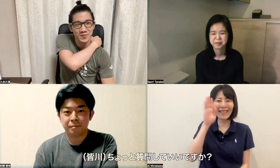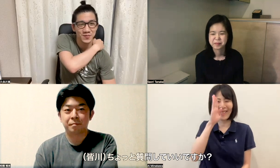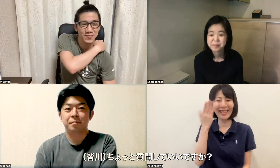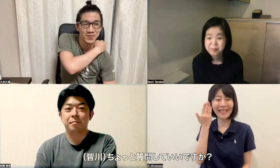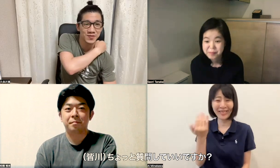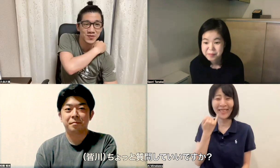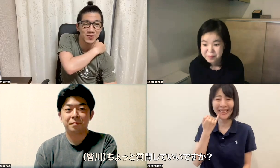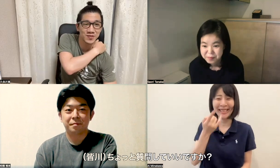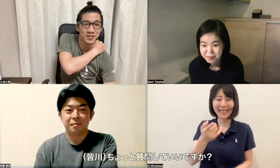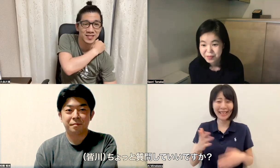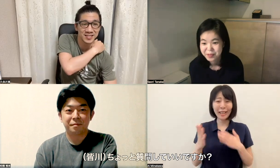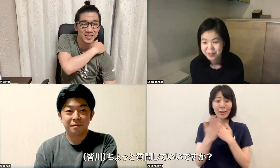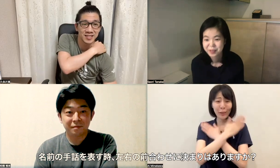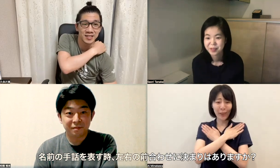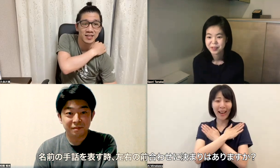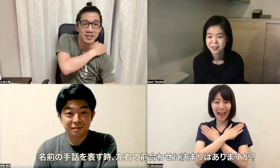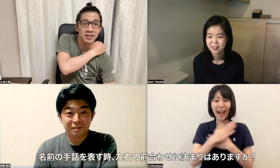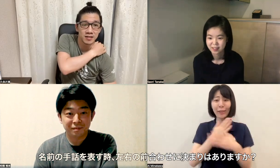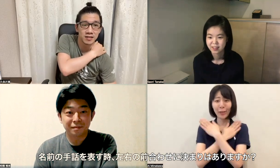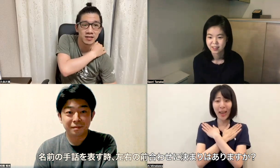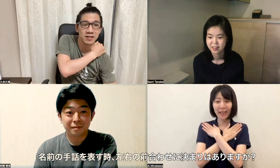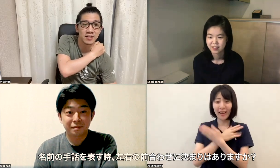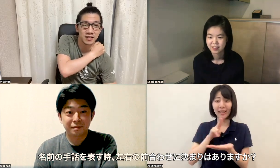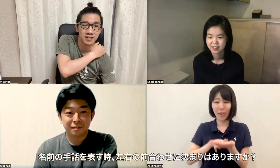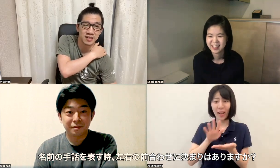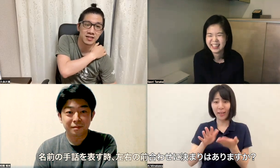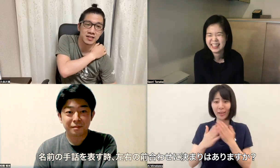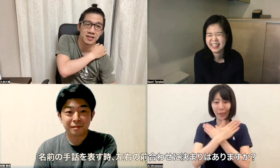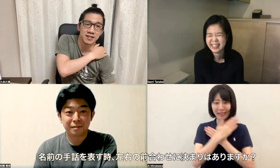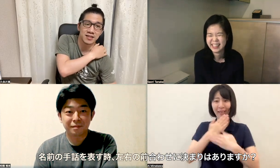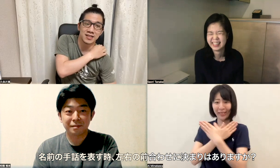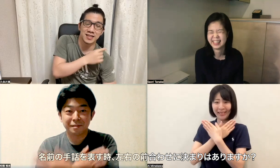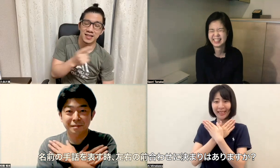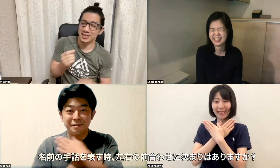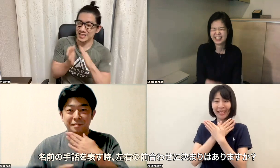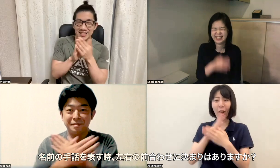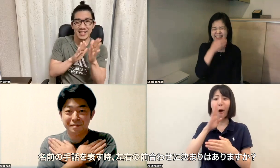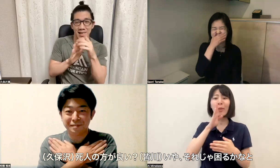(AM) Can I ask you a question? When expressing your name in JSL is there a rule for the left and right front? (YK) You mean a dead person is better?